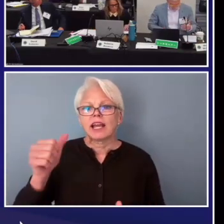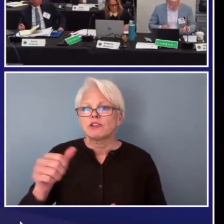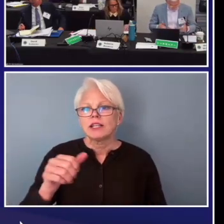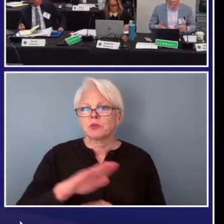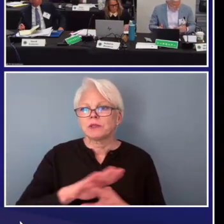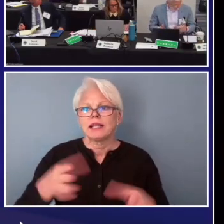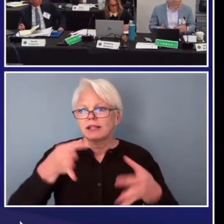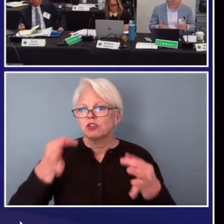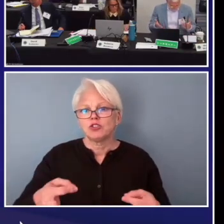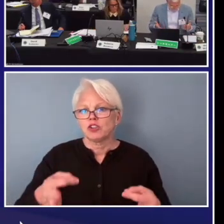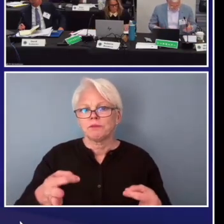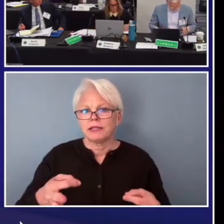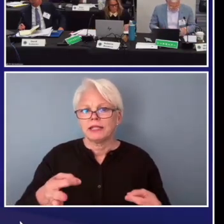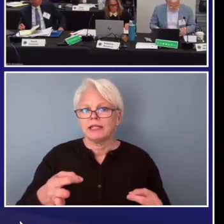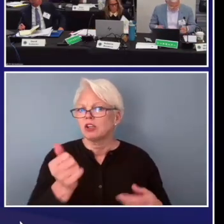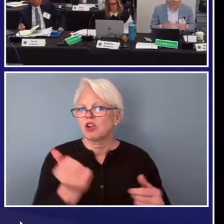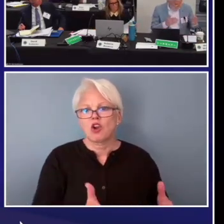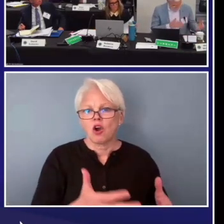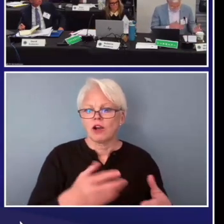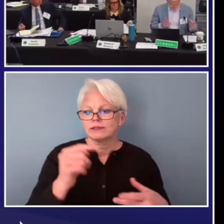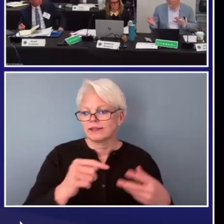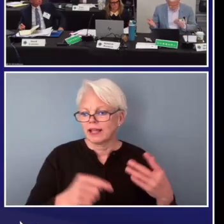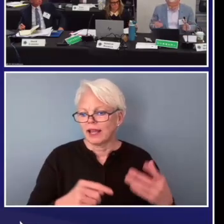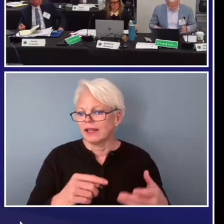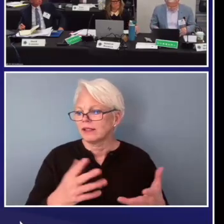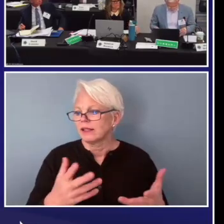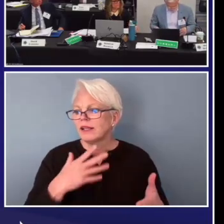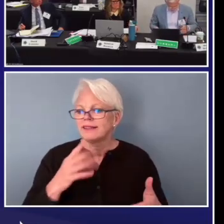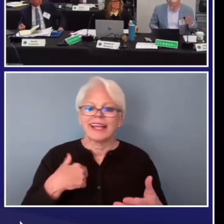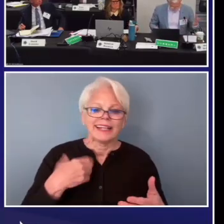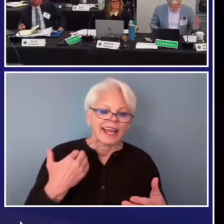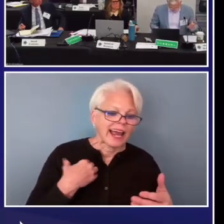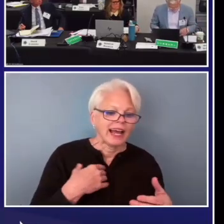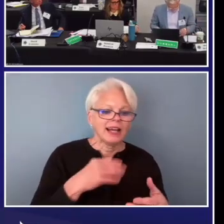it goes on and lists things like has, has accreditation withdrawn within the last 24 months or been subject to probation.